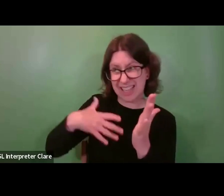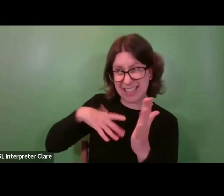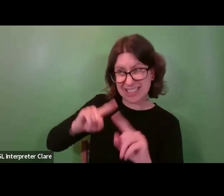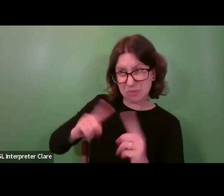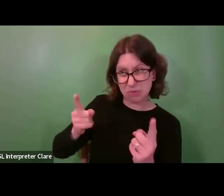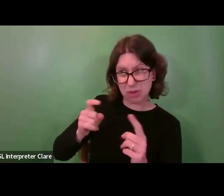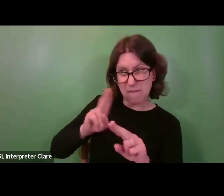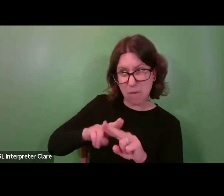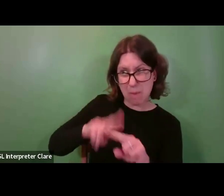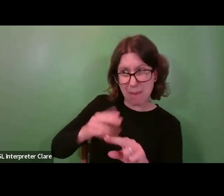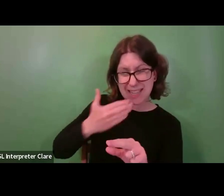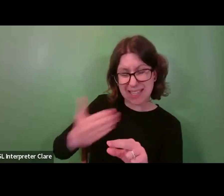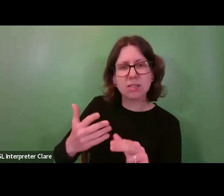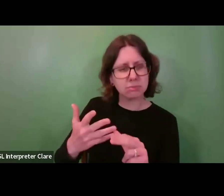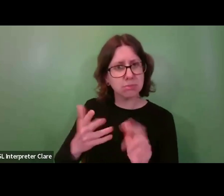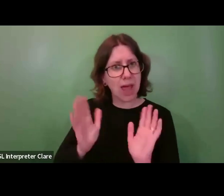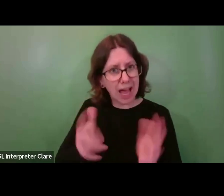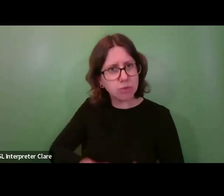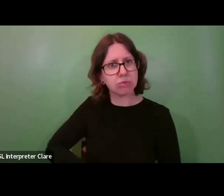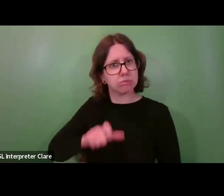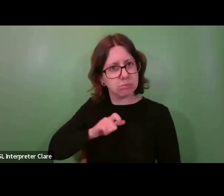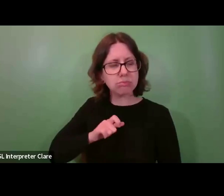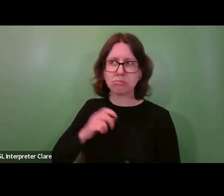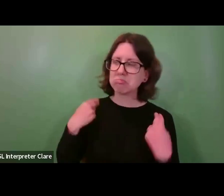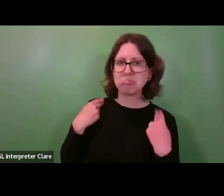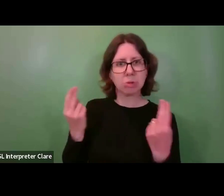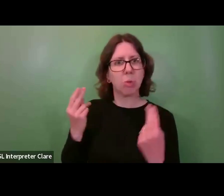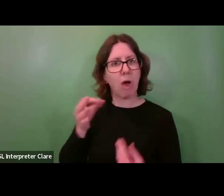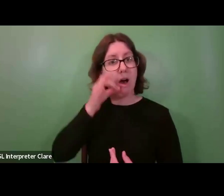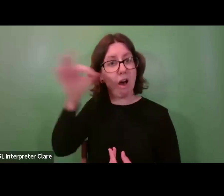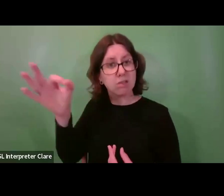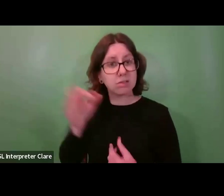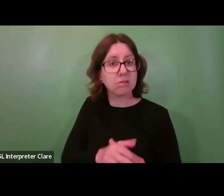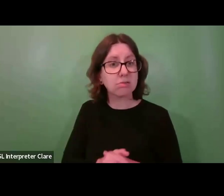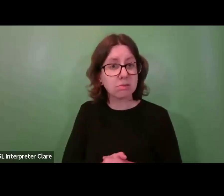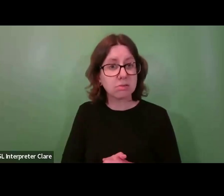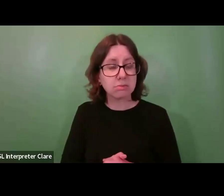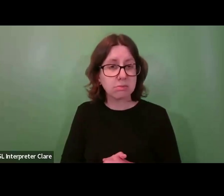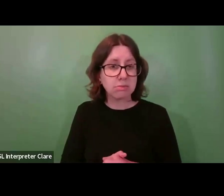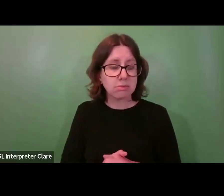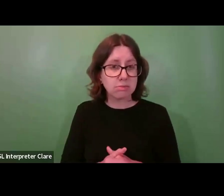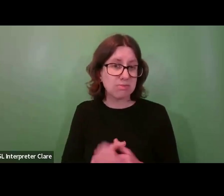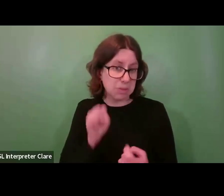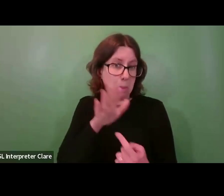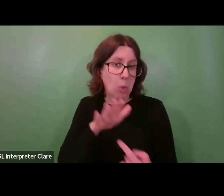all of those sorts of things I think are really important for, for us to be confident in asking.